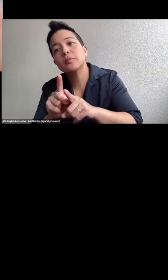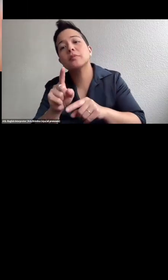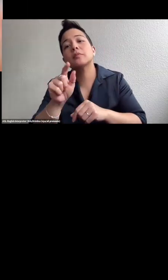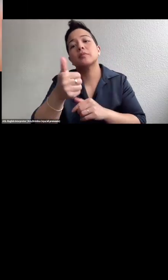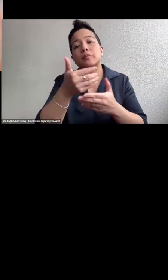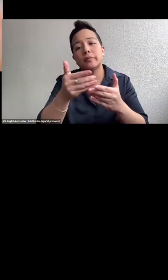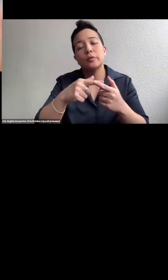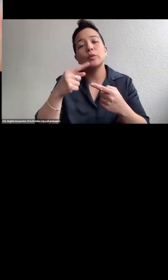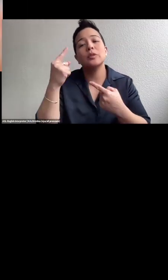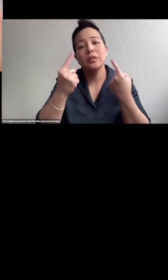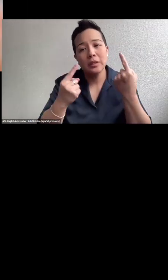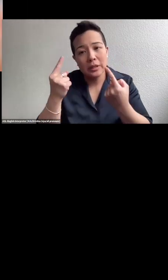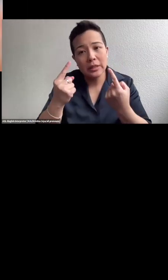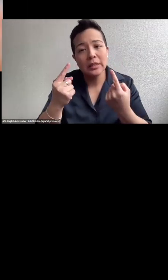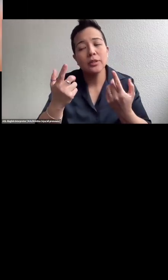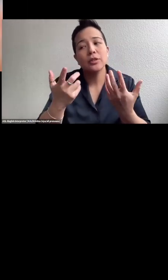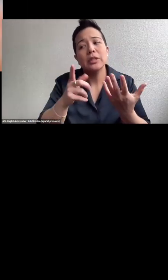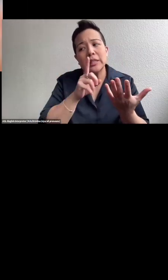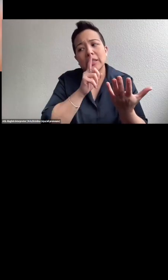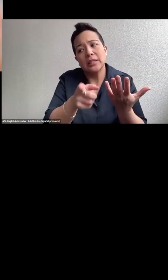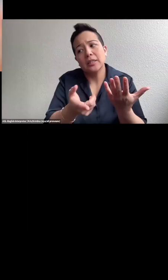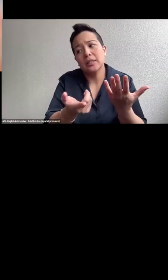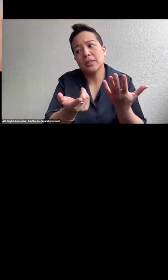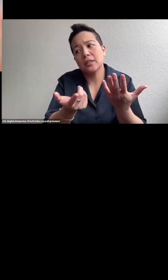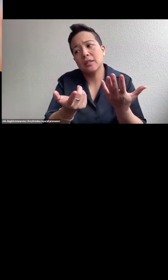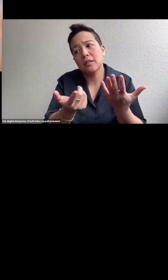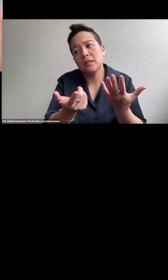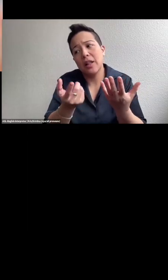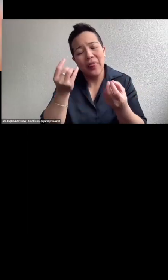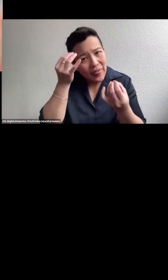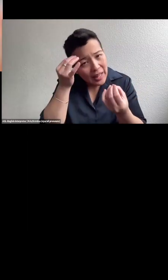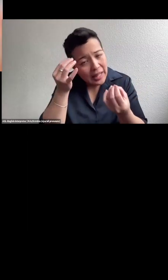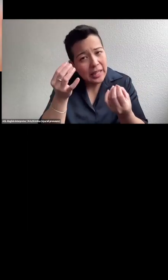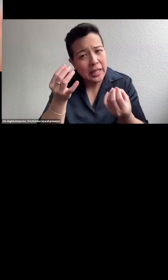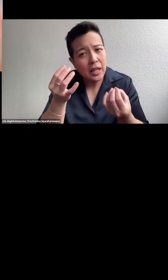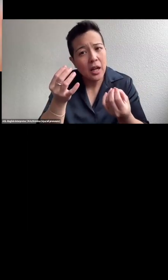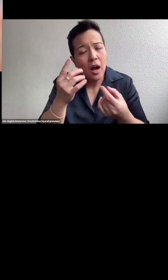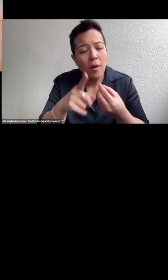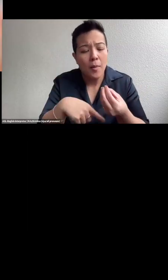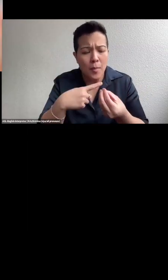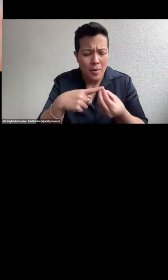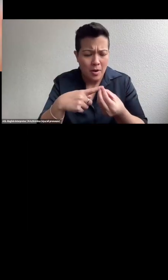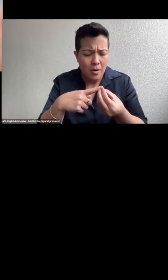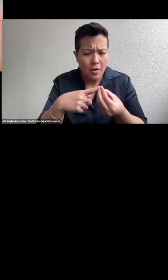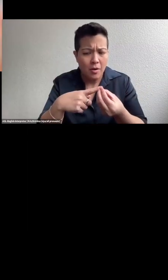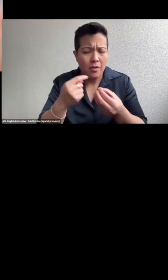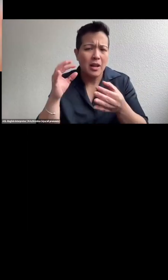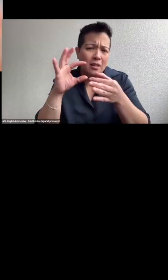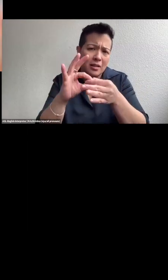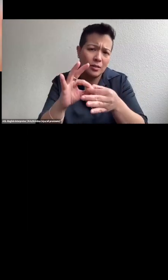to consider is, thinking about the connection with